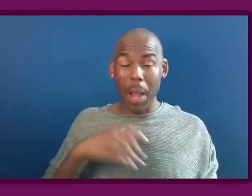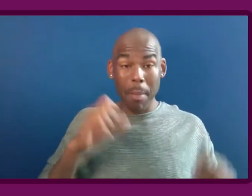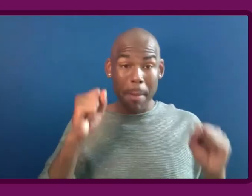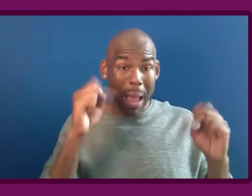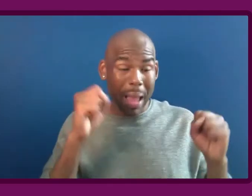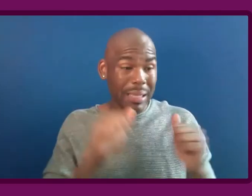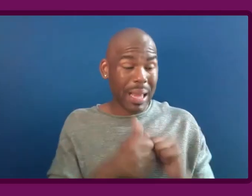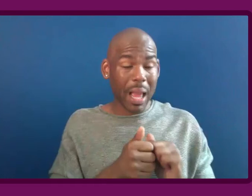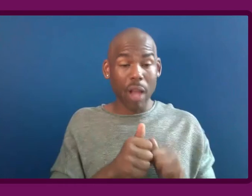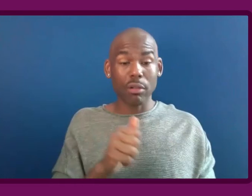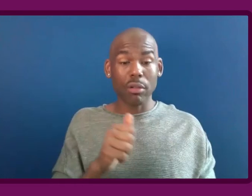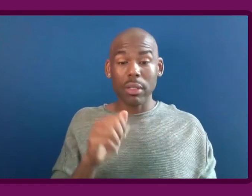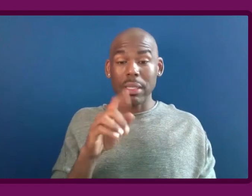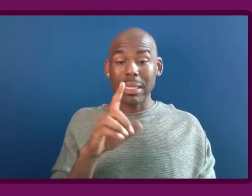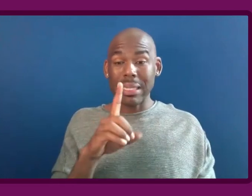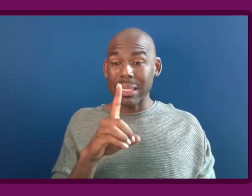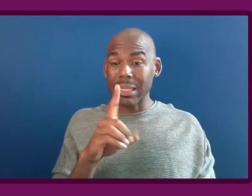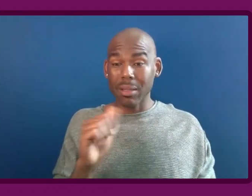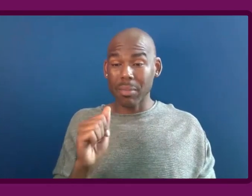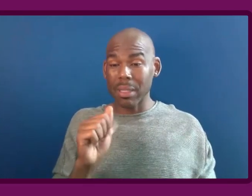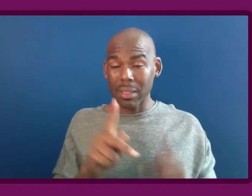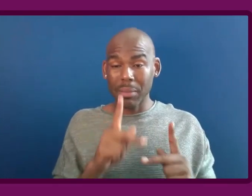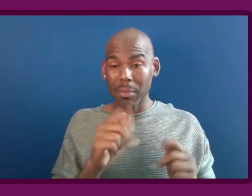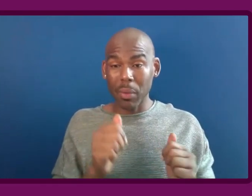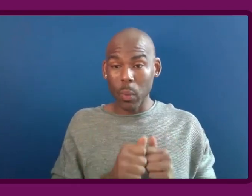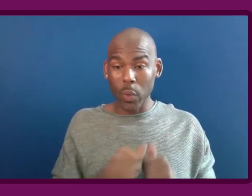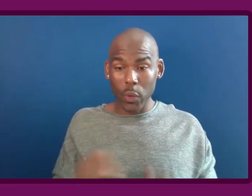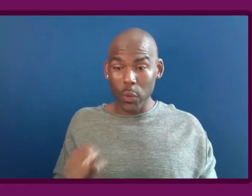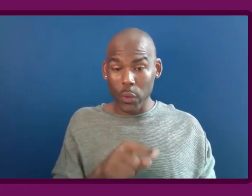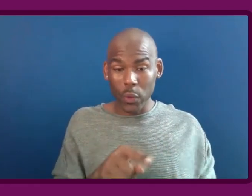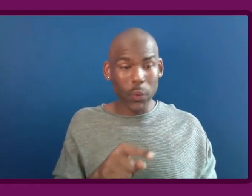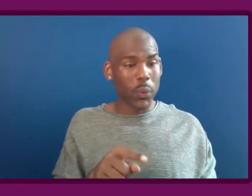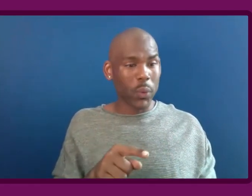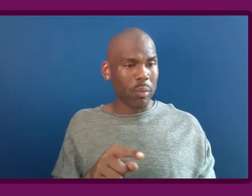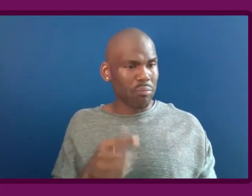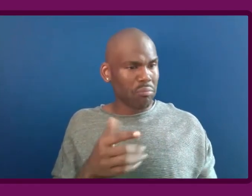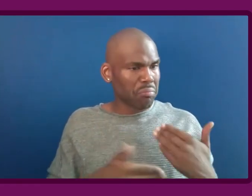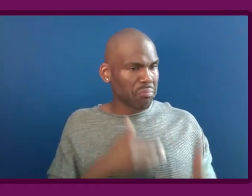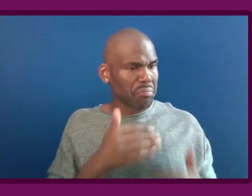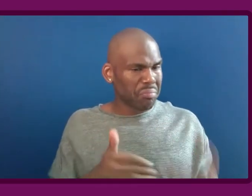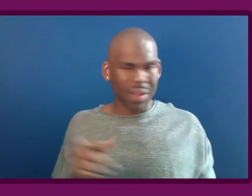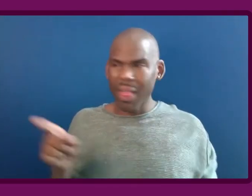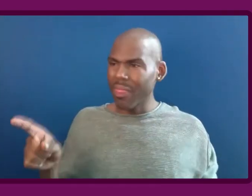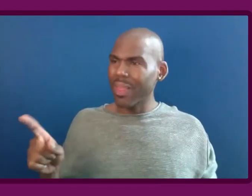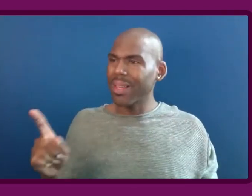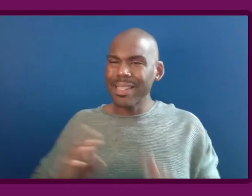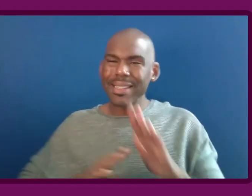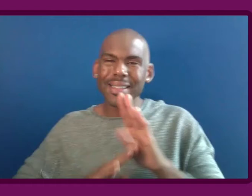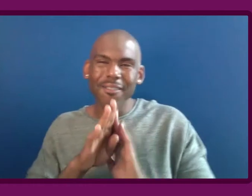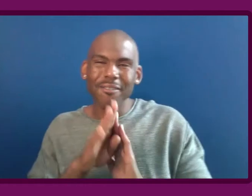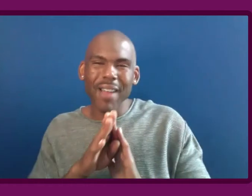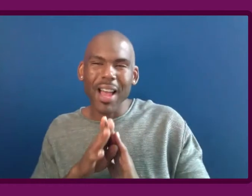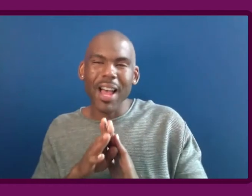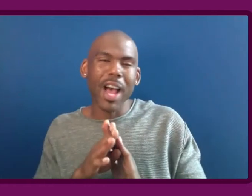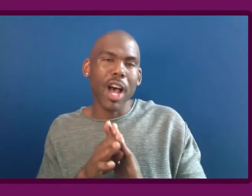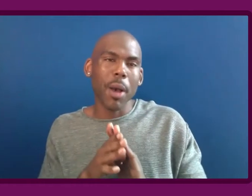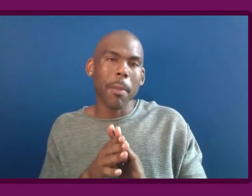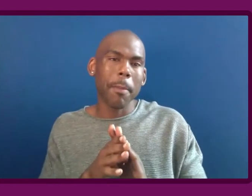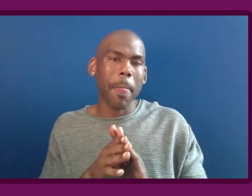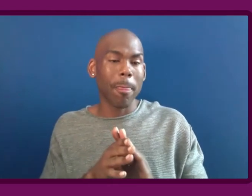how disabled people are like the original hackers. They developed this amazing capabilities to hack